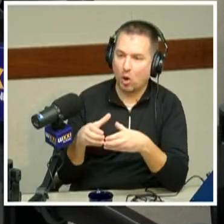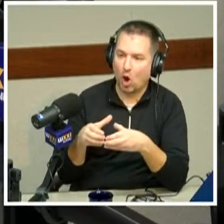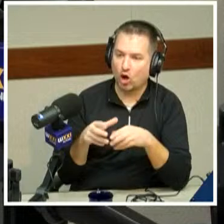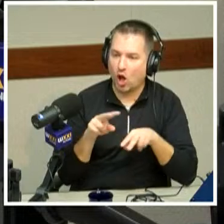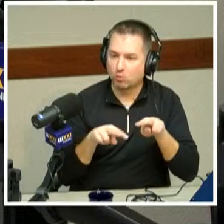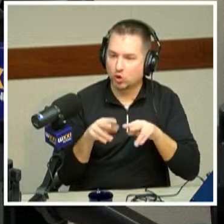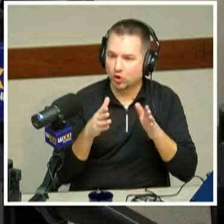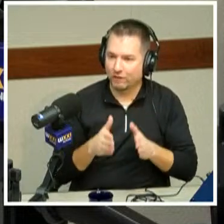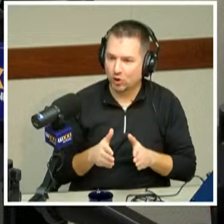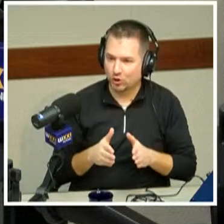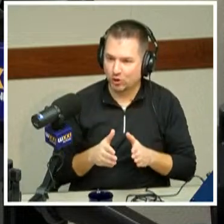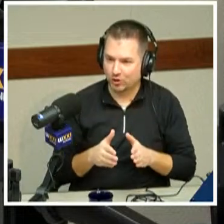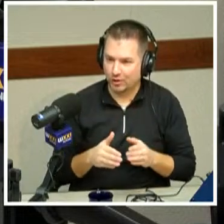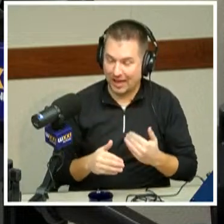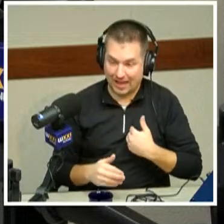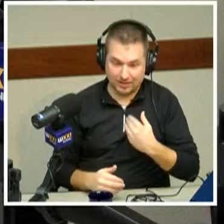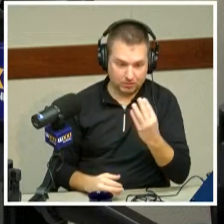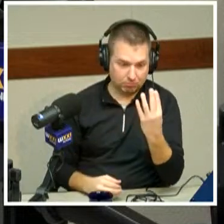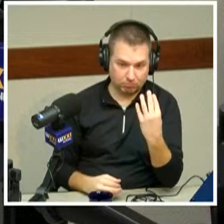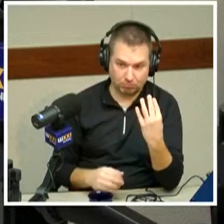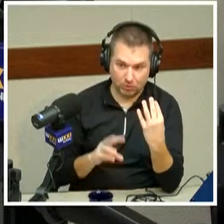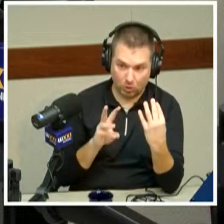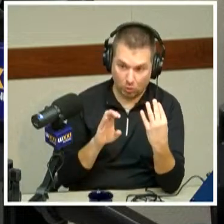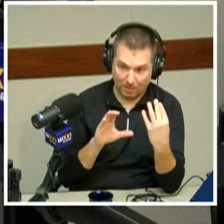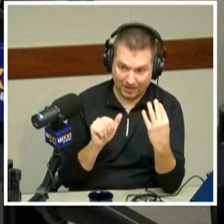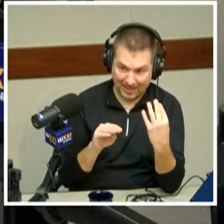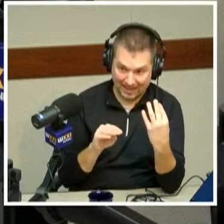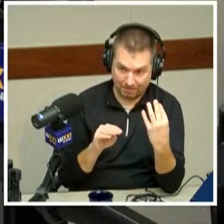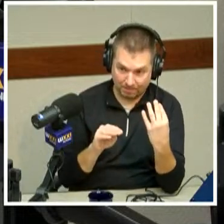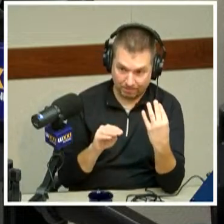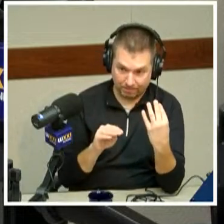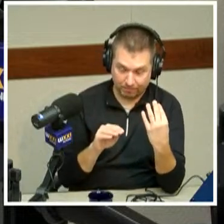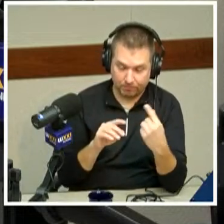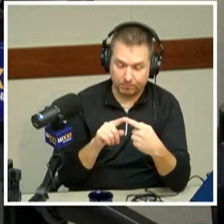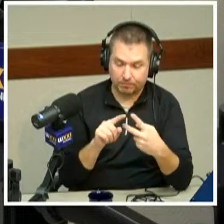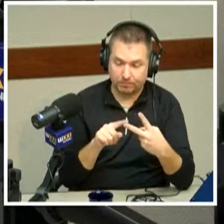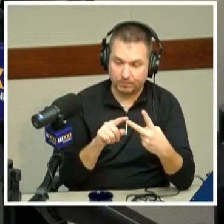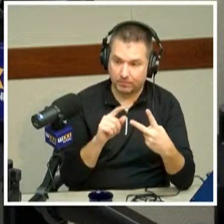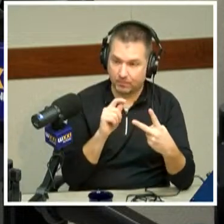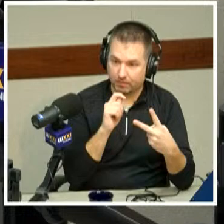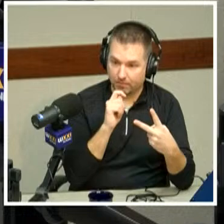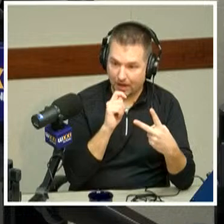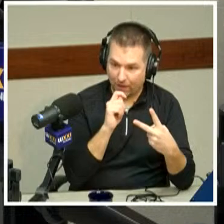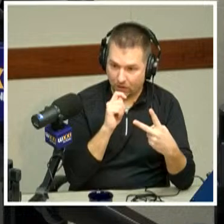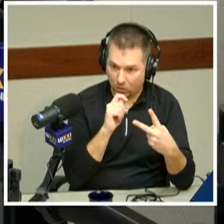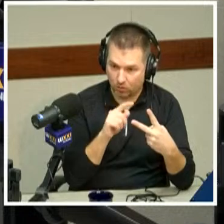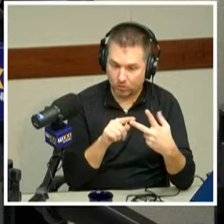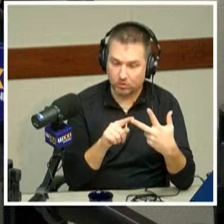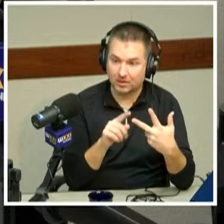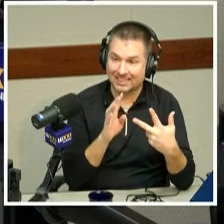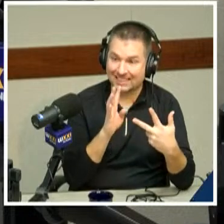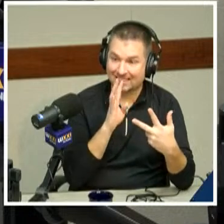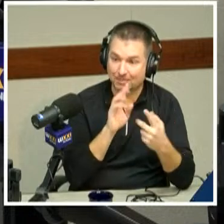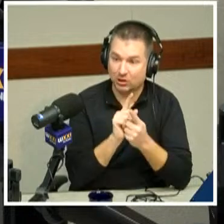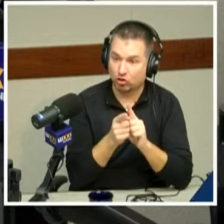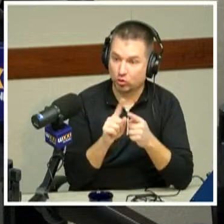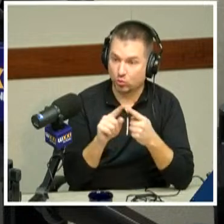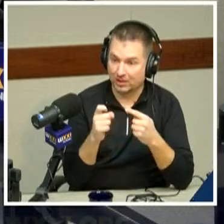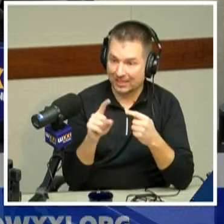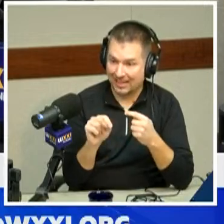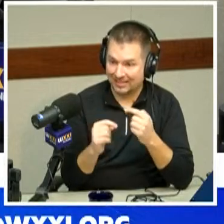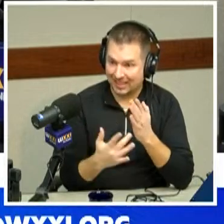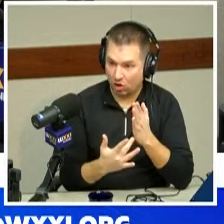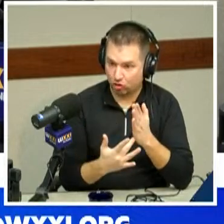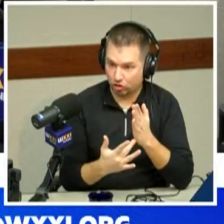mic that is connected with this so-called speech to taxt technology um and um with those uh live